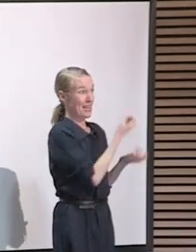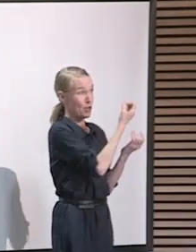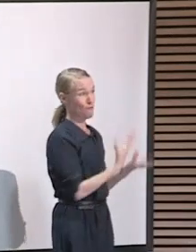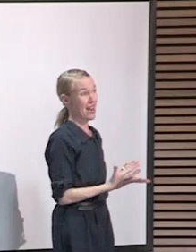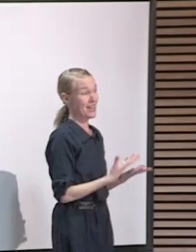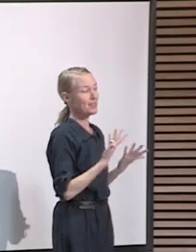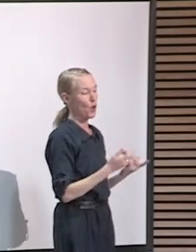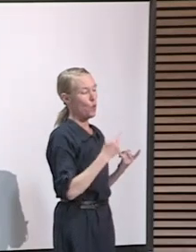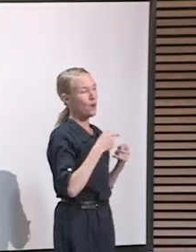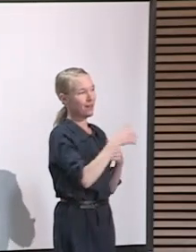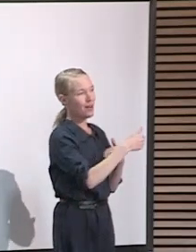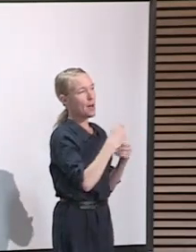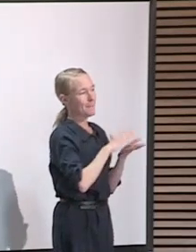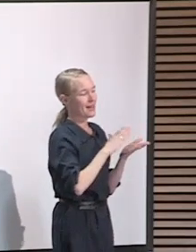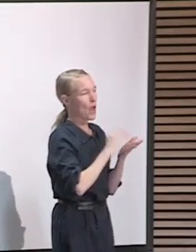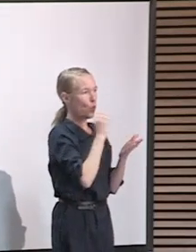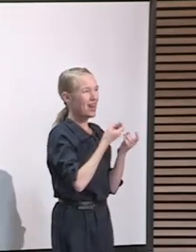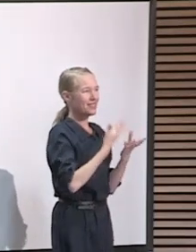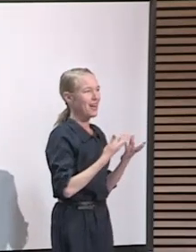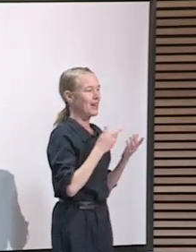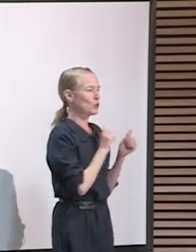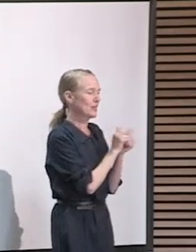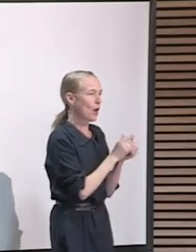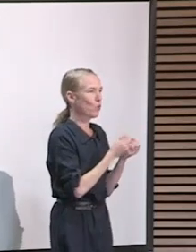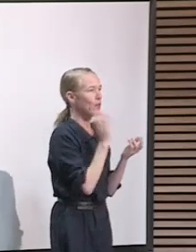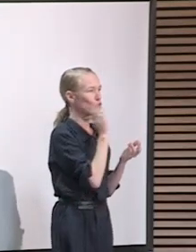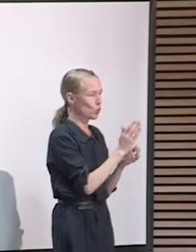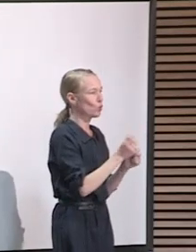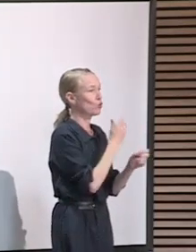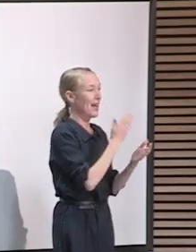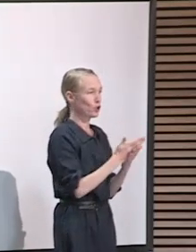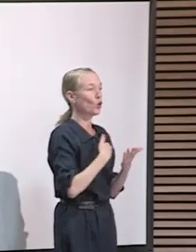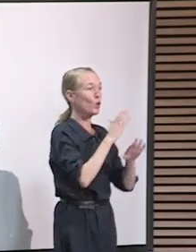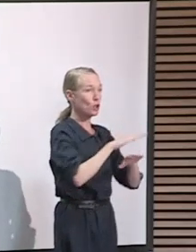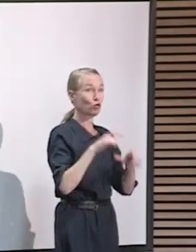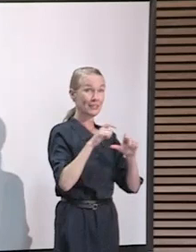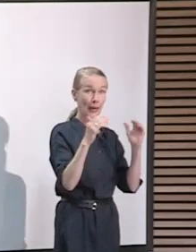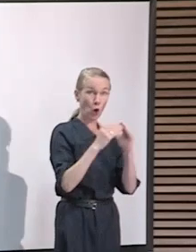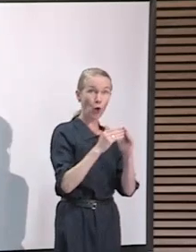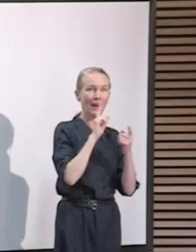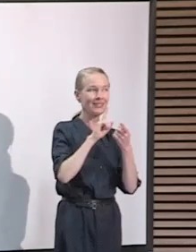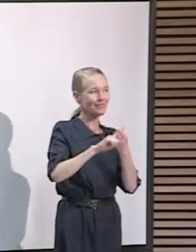available. We have hard packs prepared and waiting in the warehouse ready for distribution to those who need